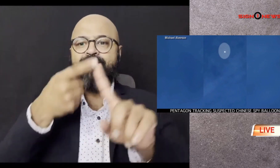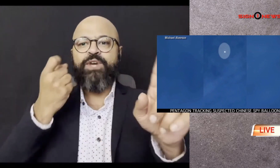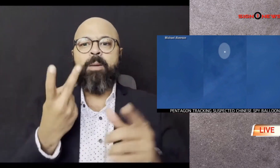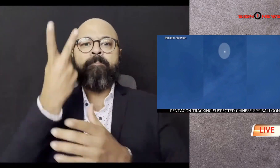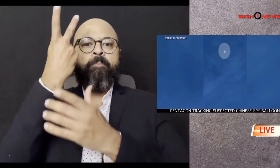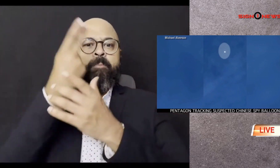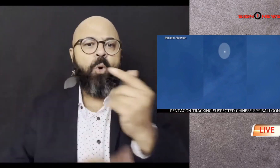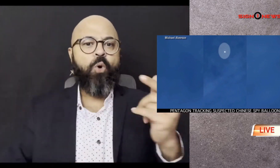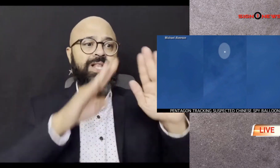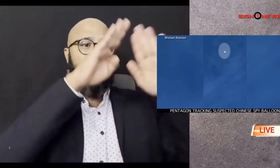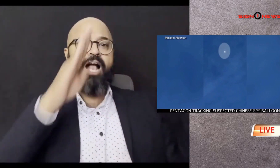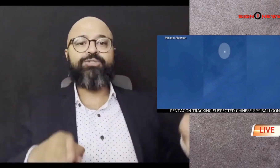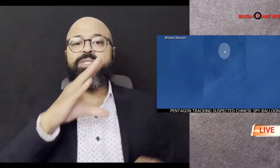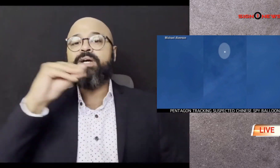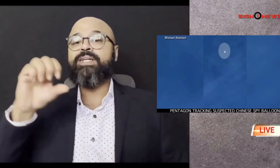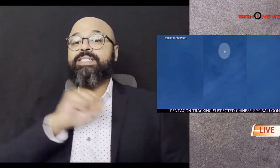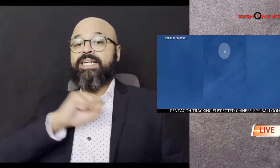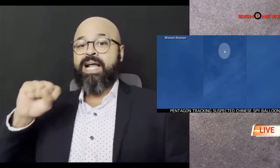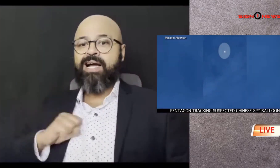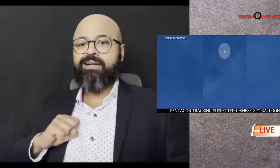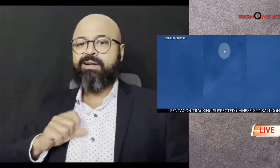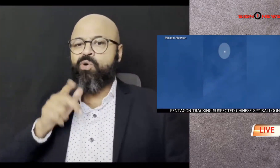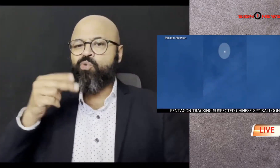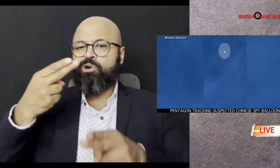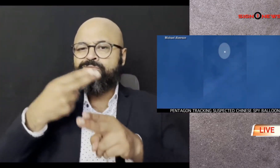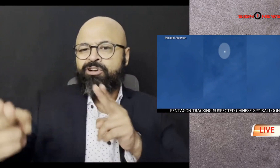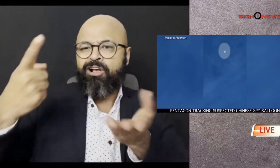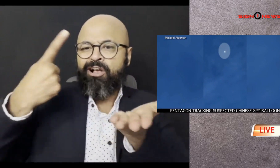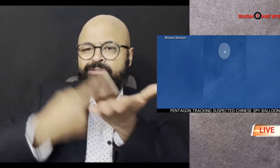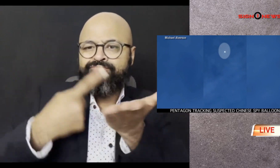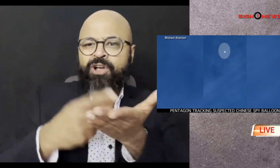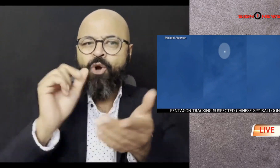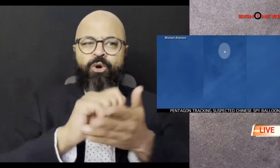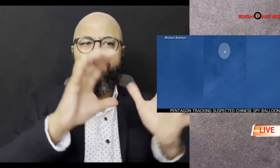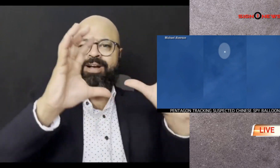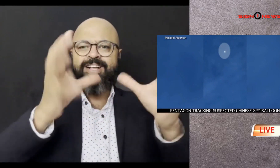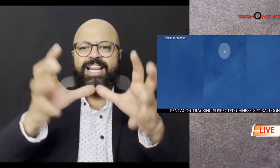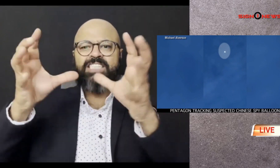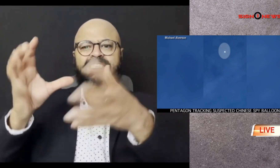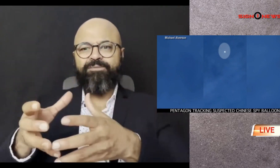the House and Senate who are briefed on classified intelligence matters.